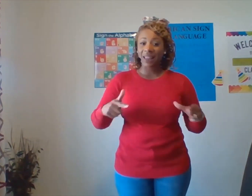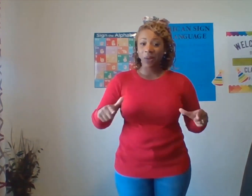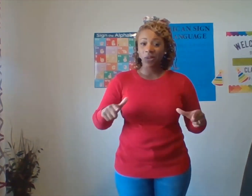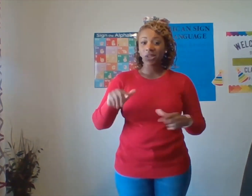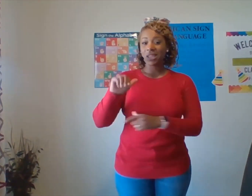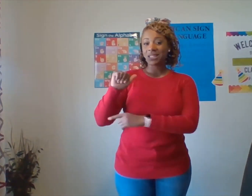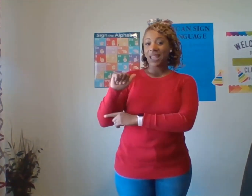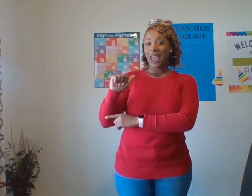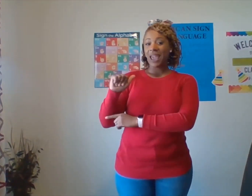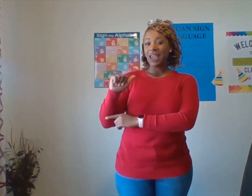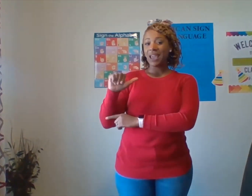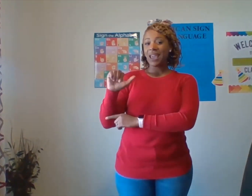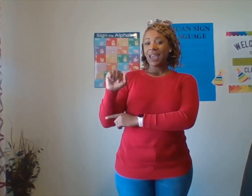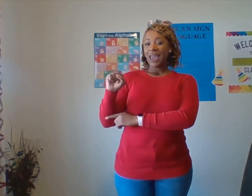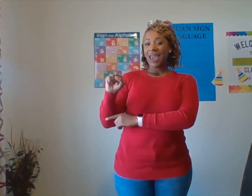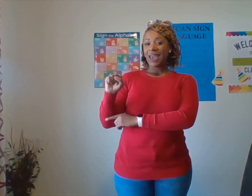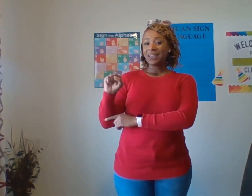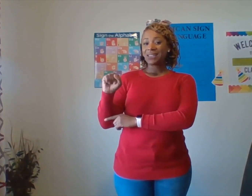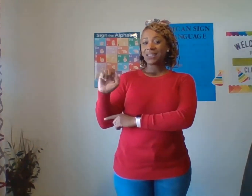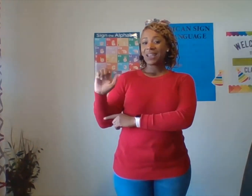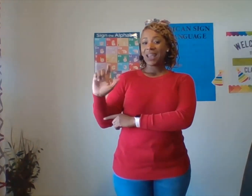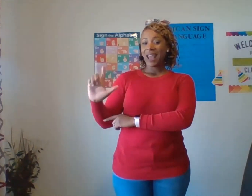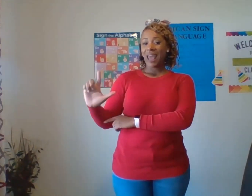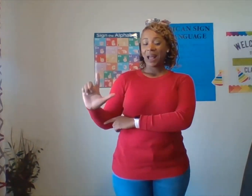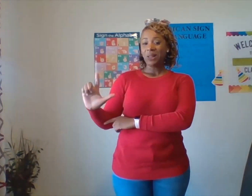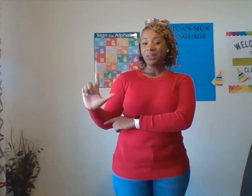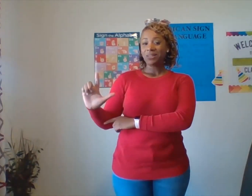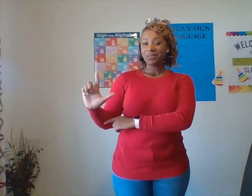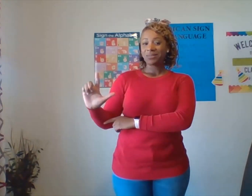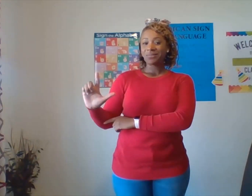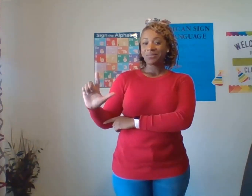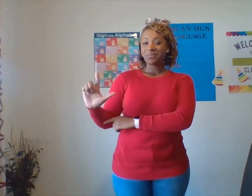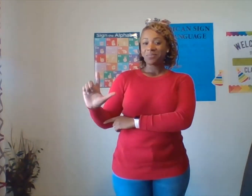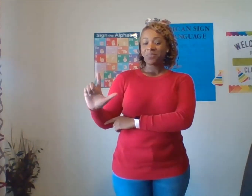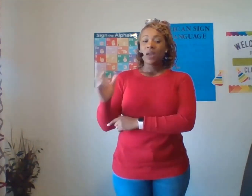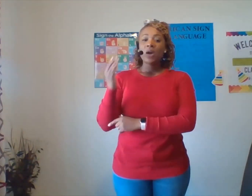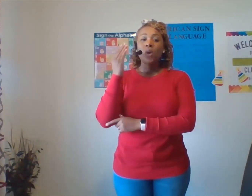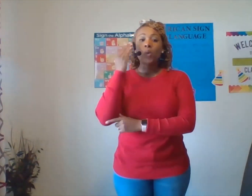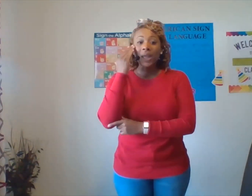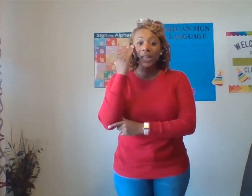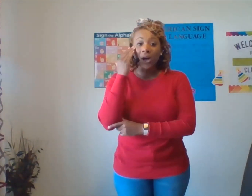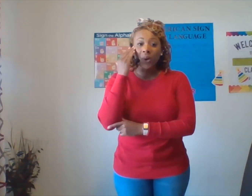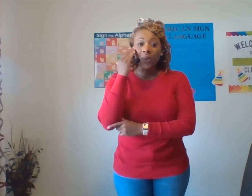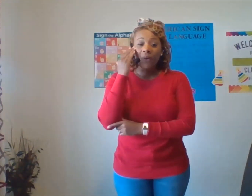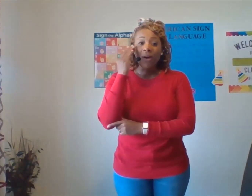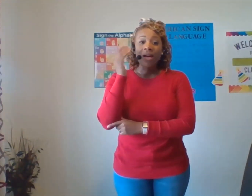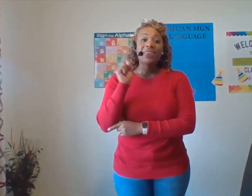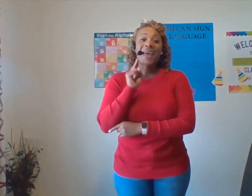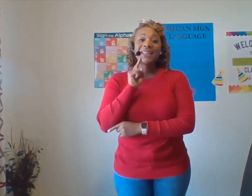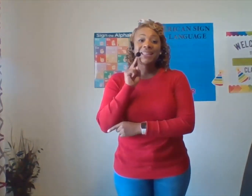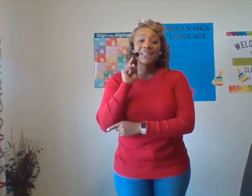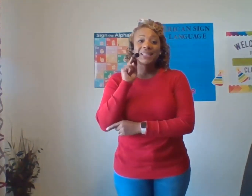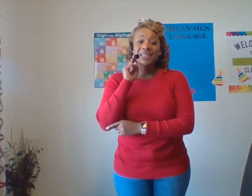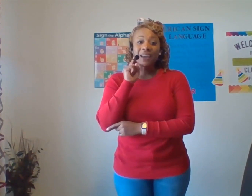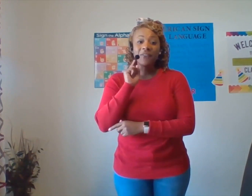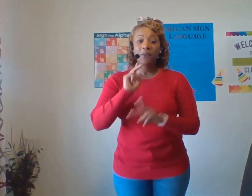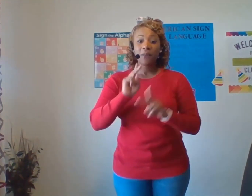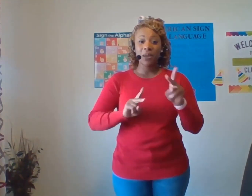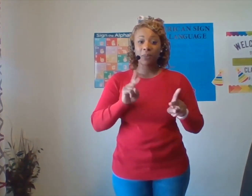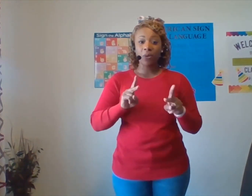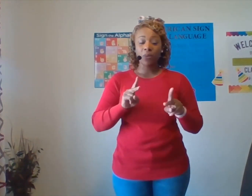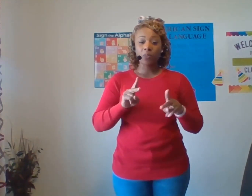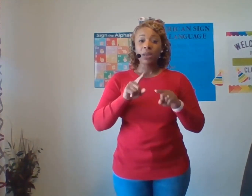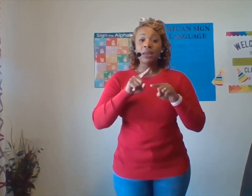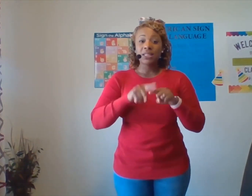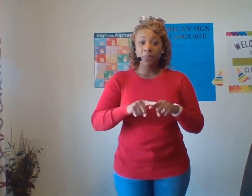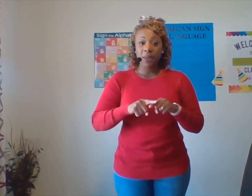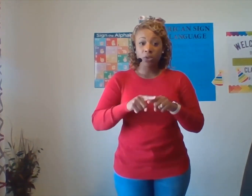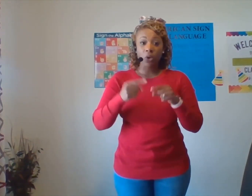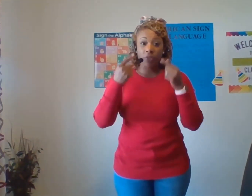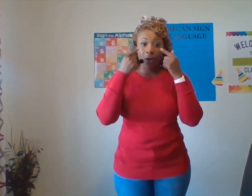is a s L we know that deaf people depend on their